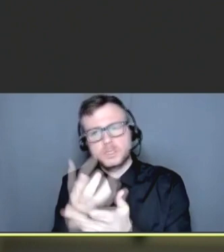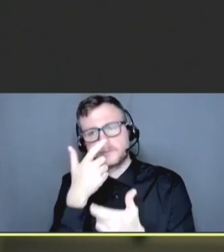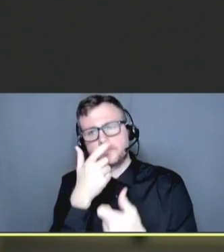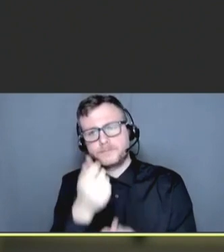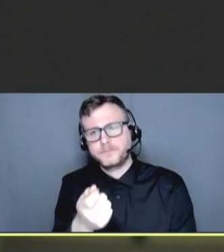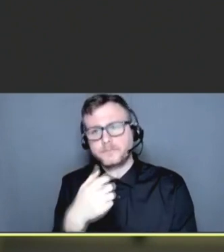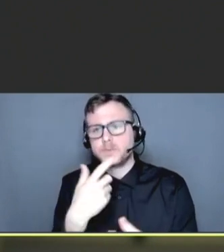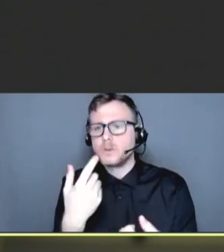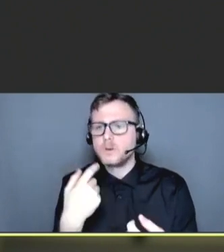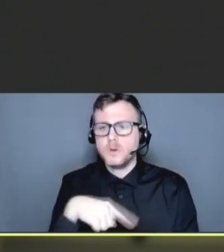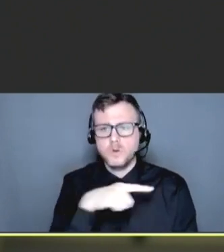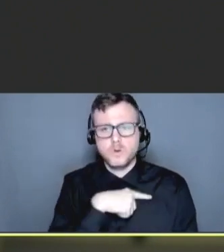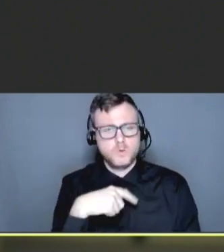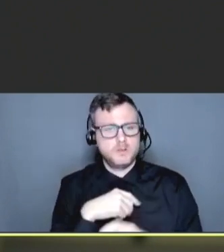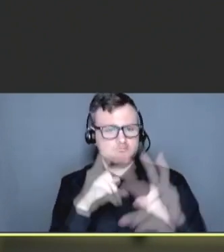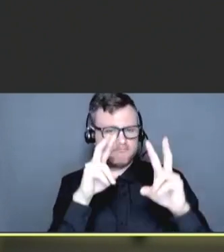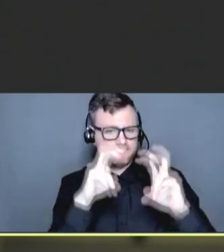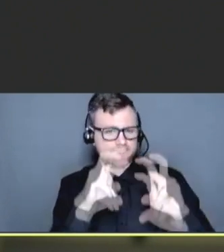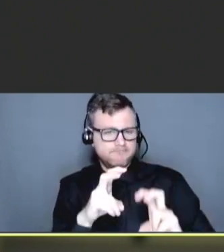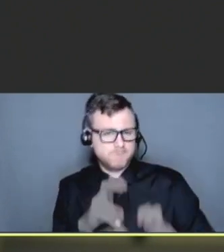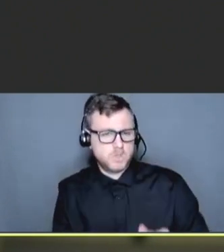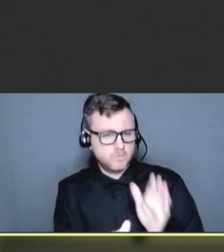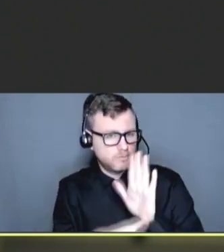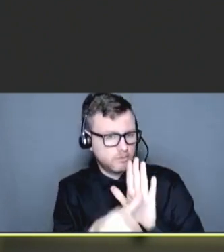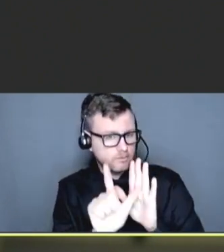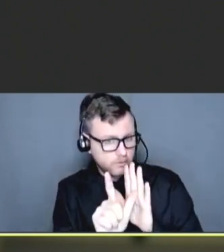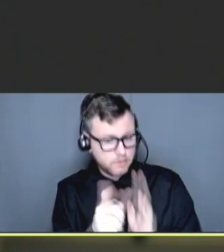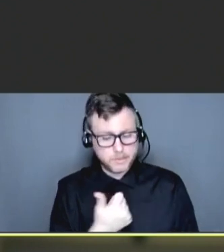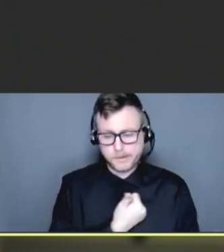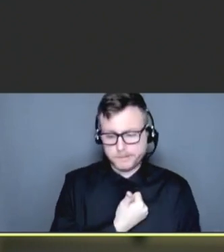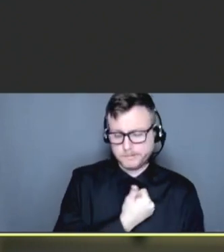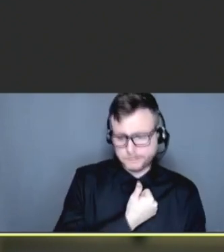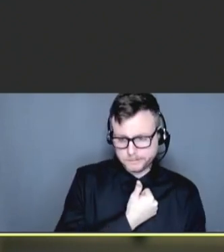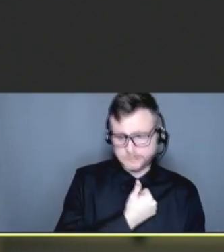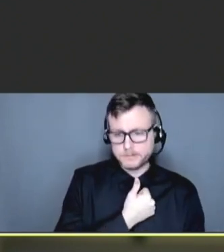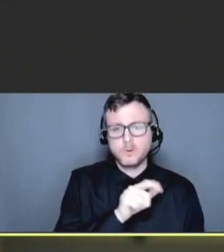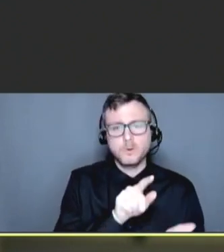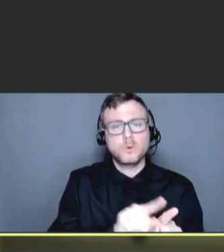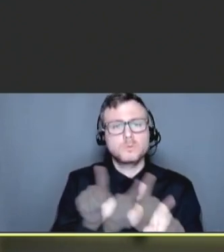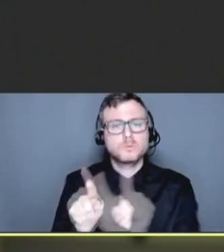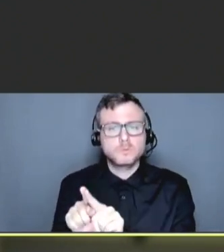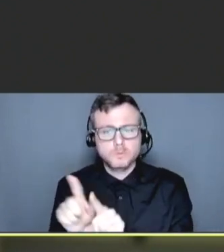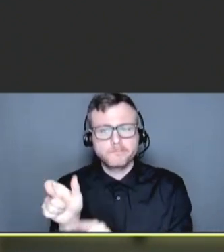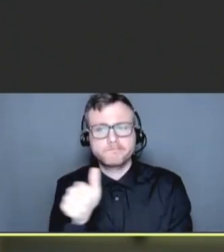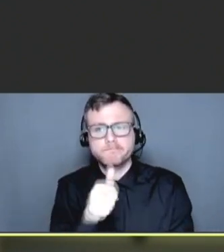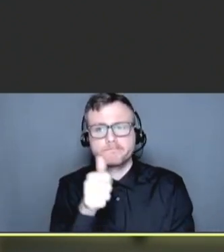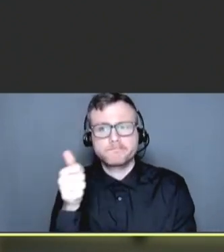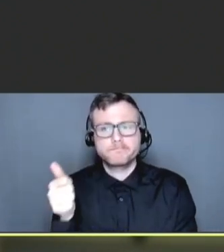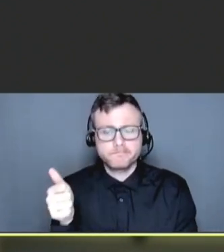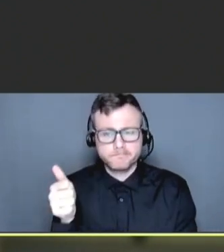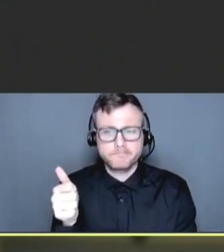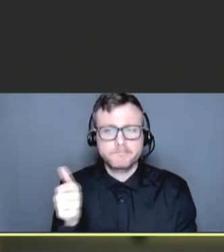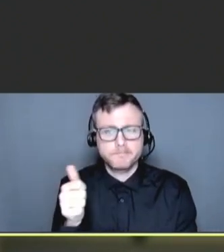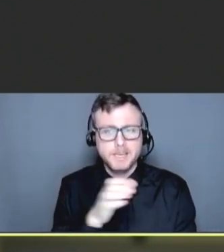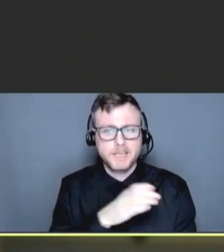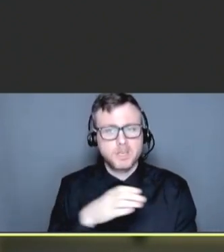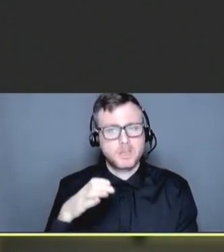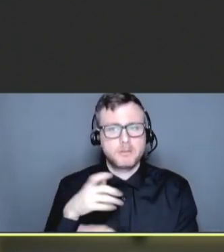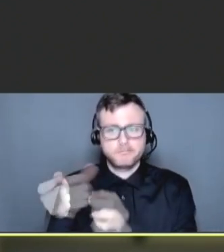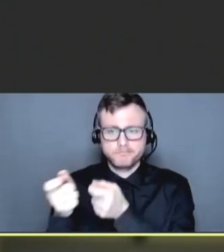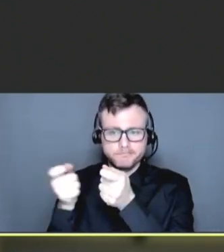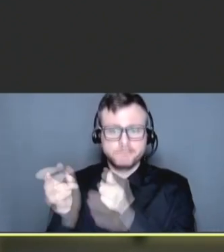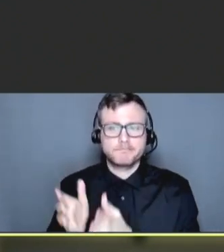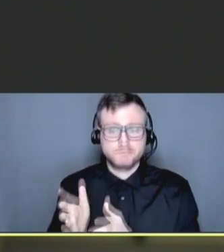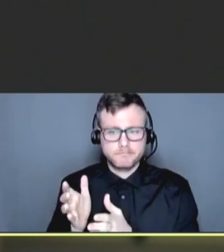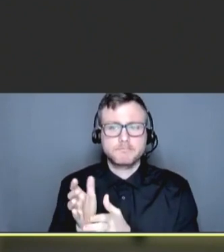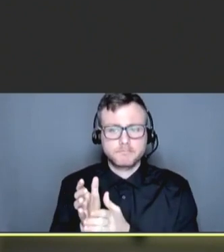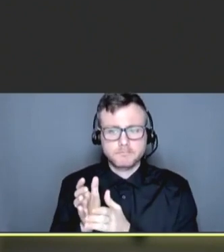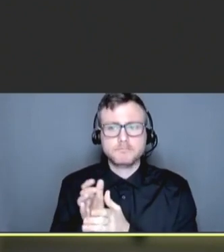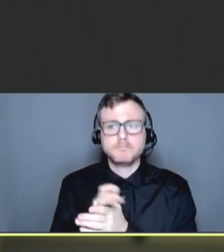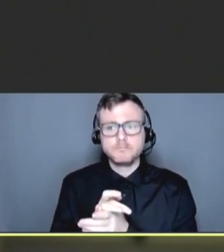been carefully reviewed by myself, as well as another committee manager. And we do look to